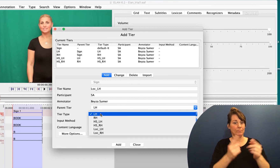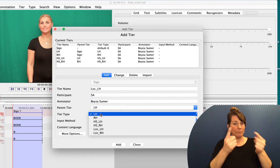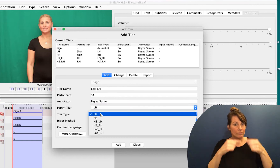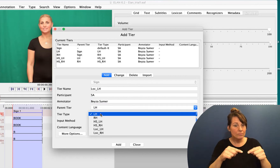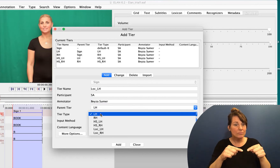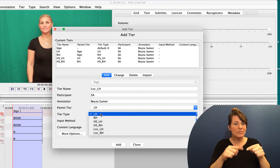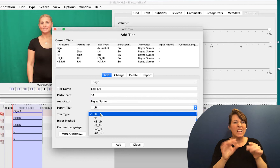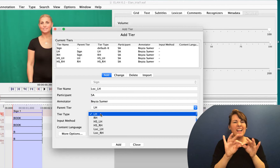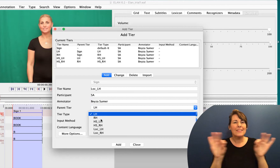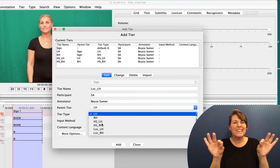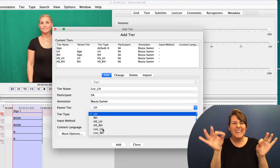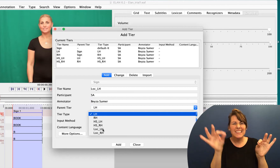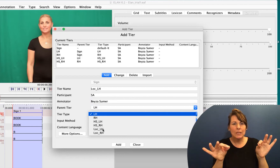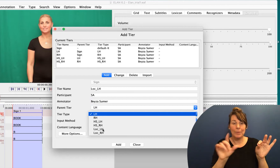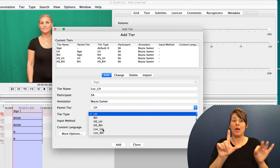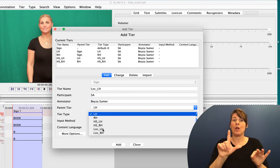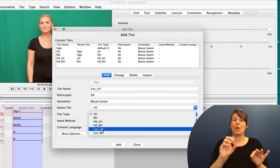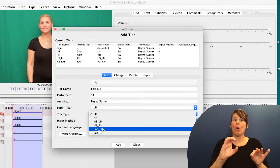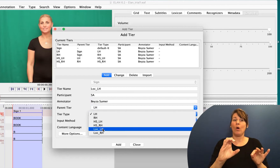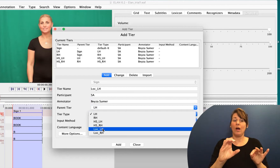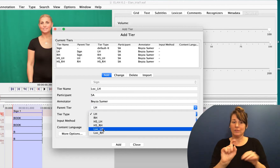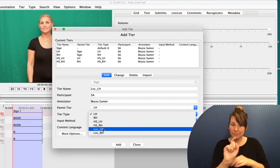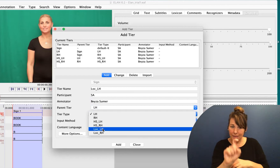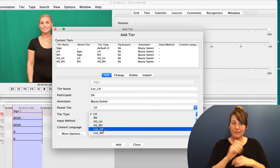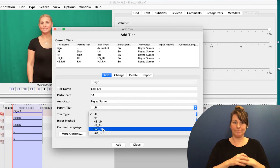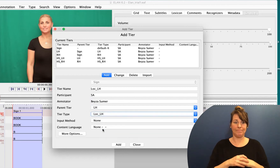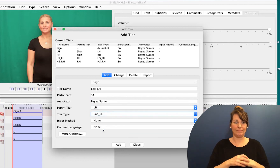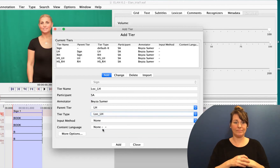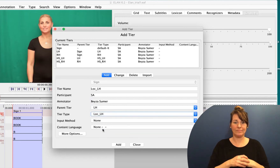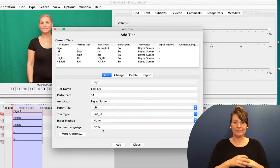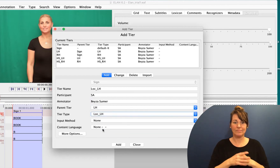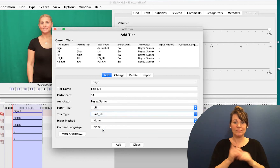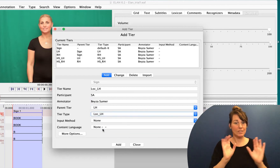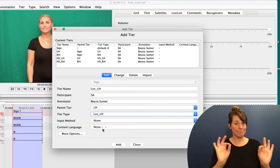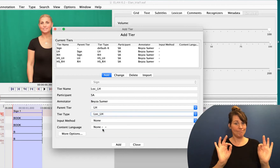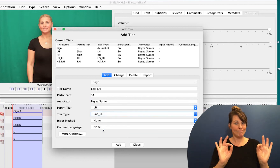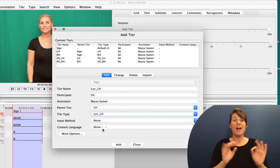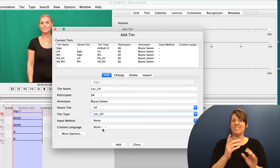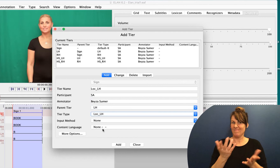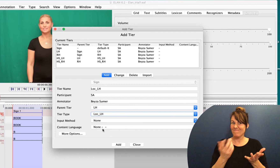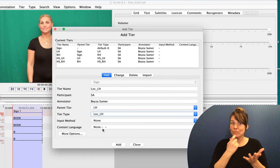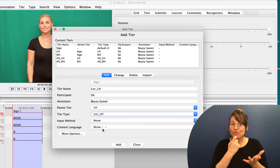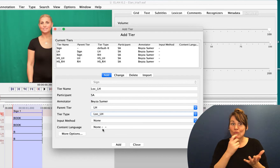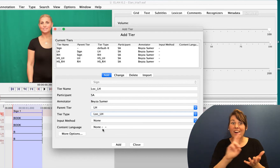I should be very careful to choose the location left hand tier type. Otherwise, I will not have controlled vocabulary.